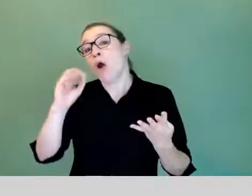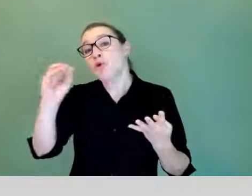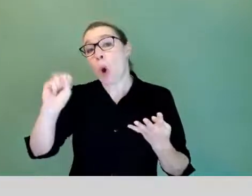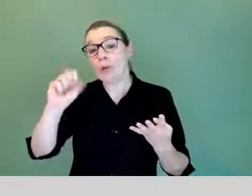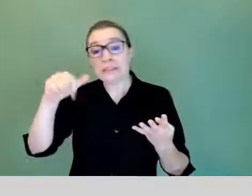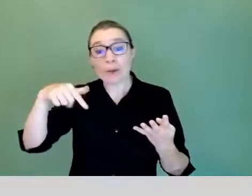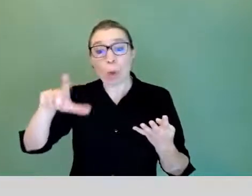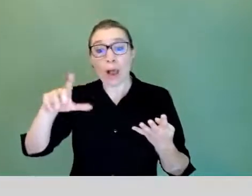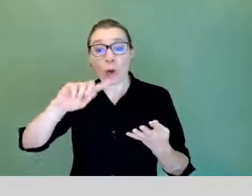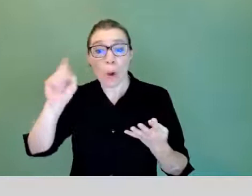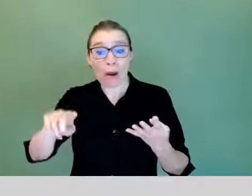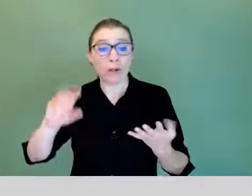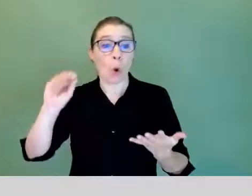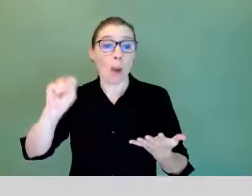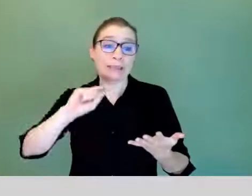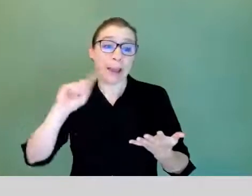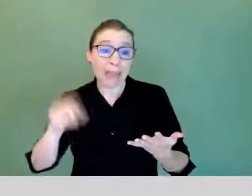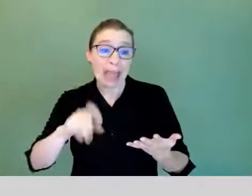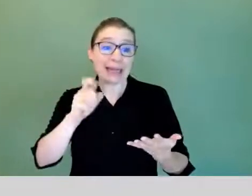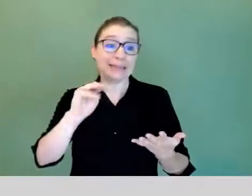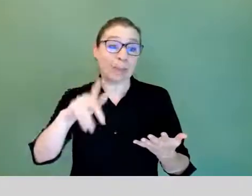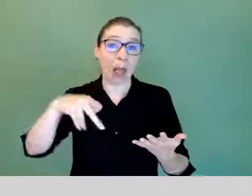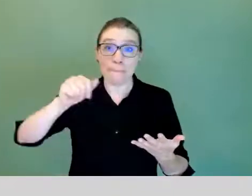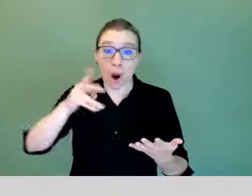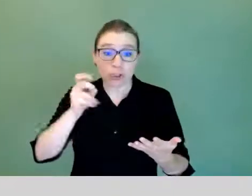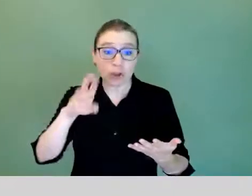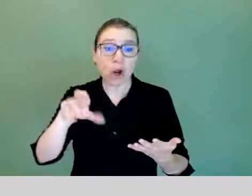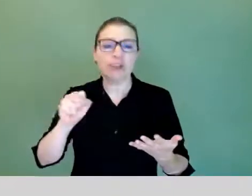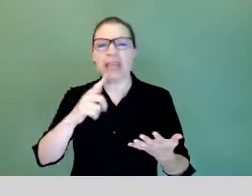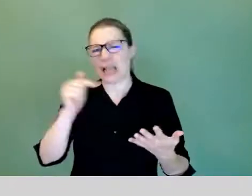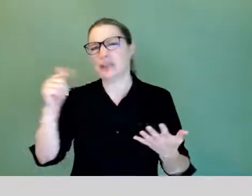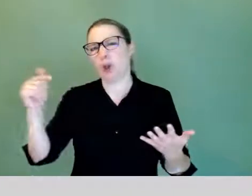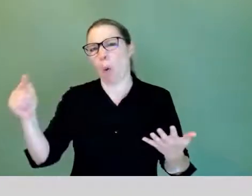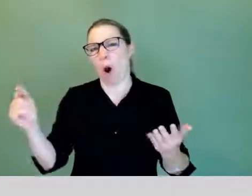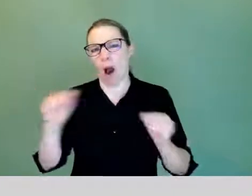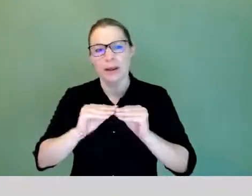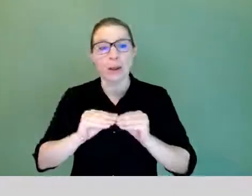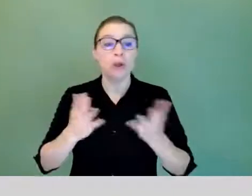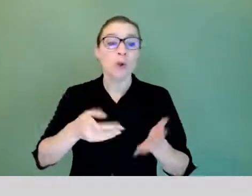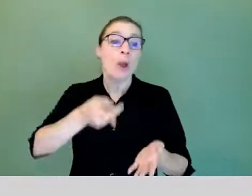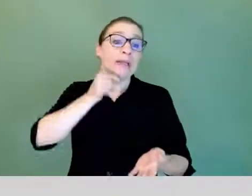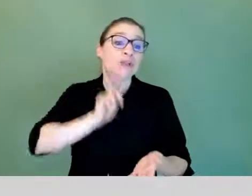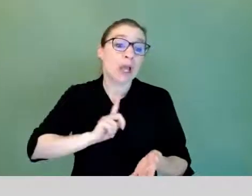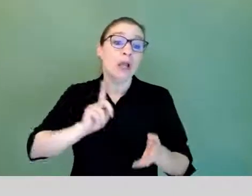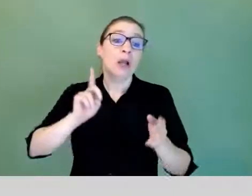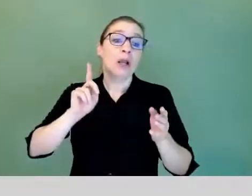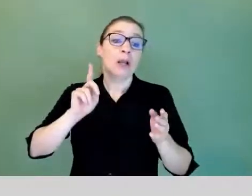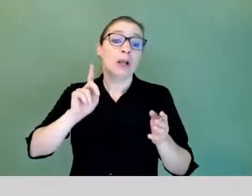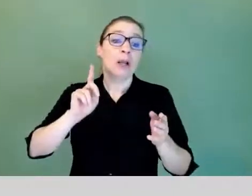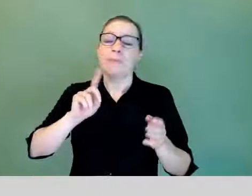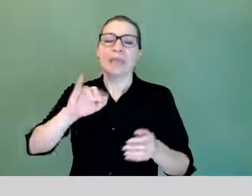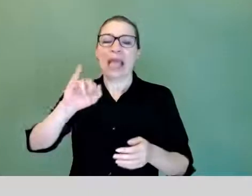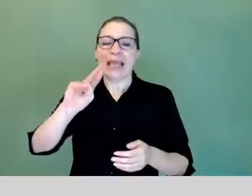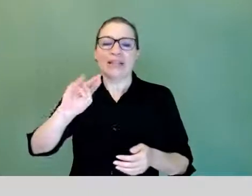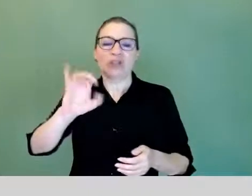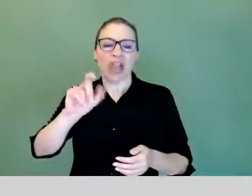in XML parsers, in SMTP headers and so on. So injection can result in data loss, corruption,